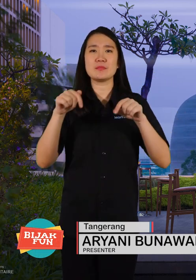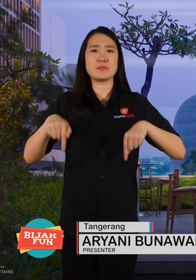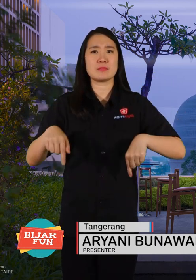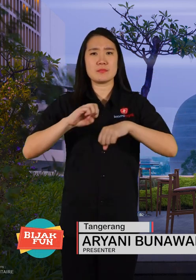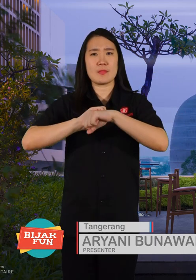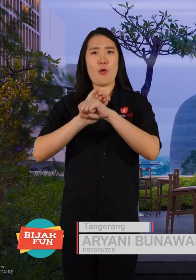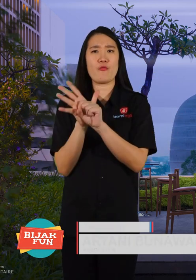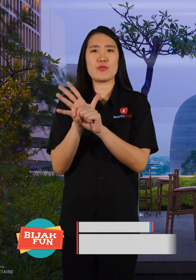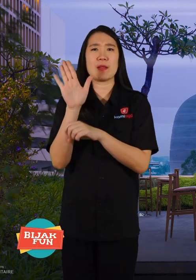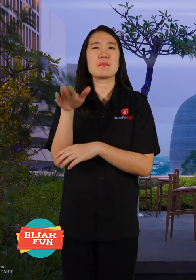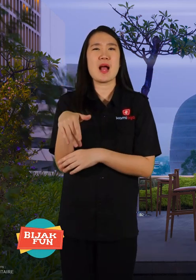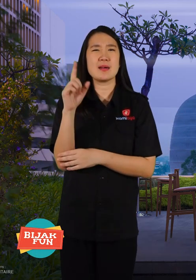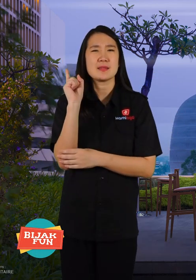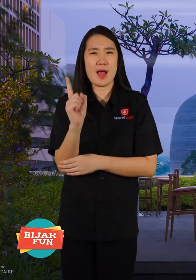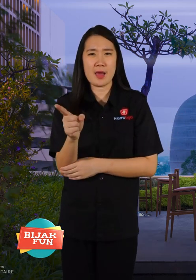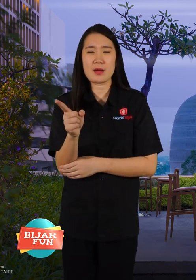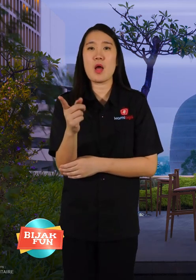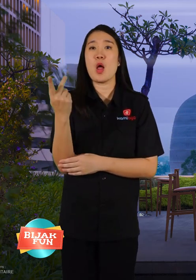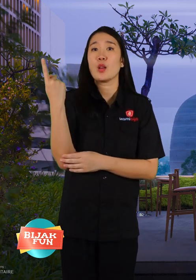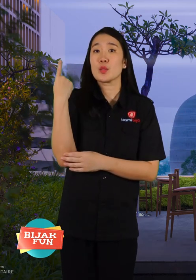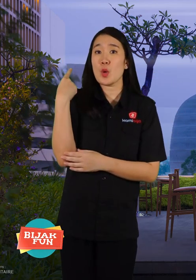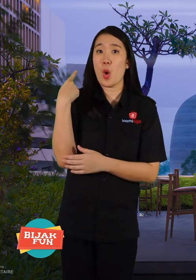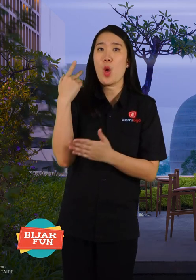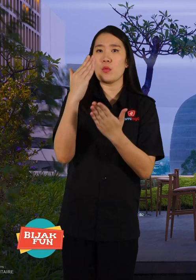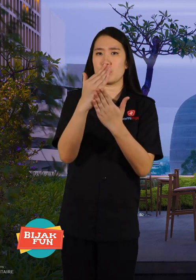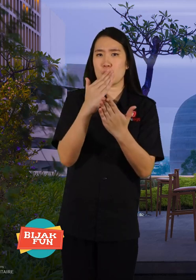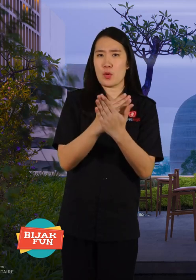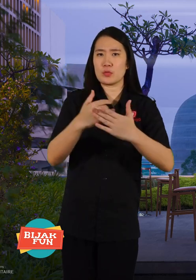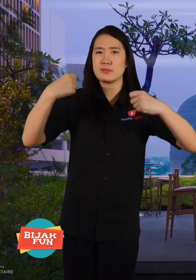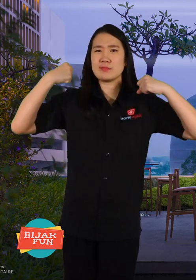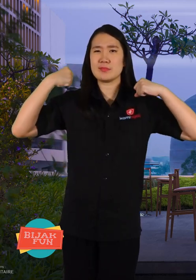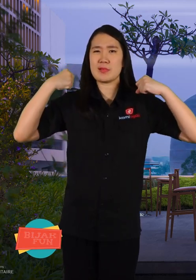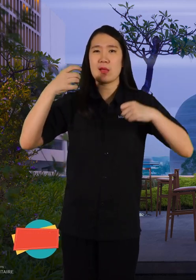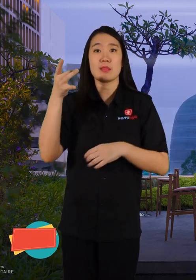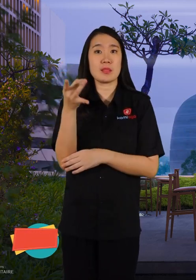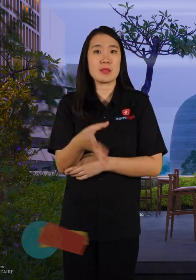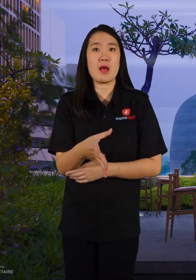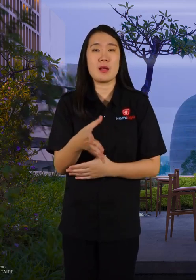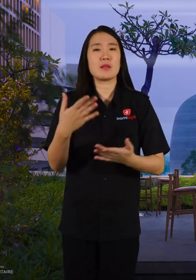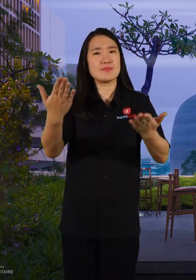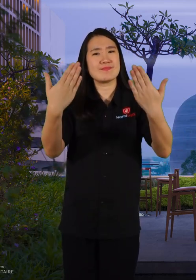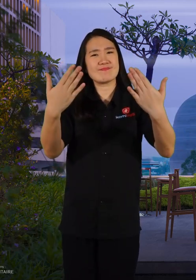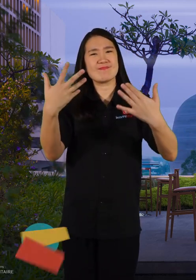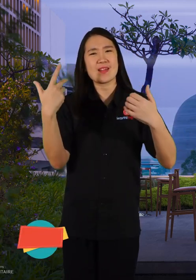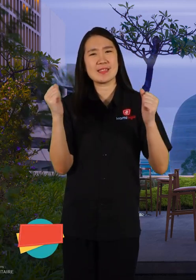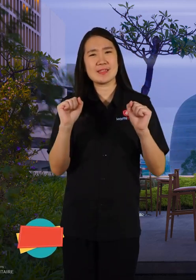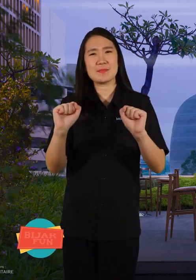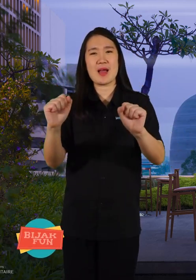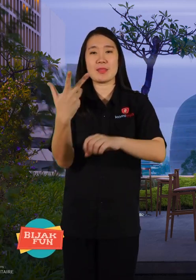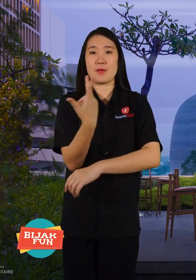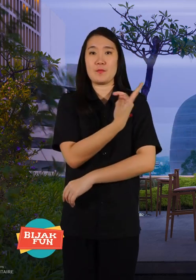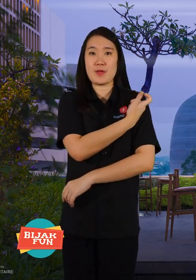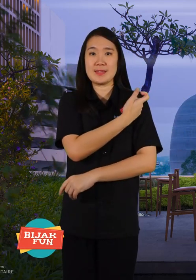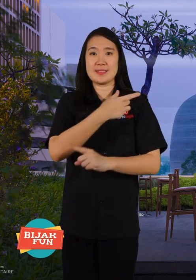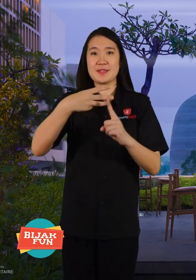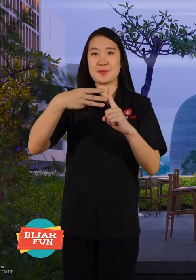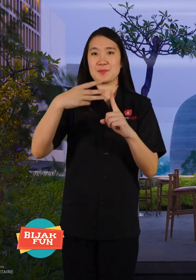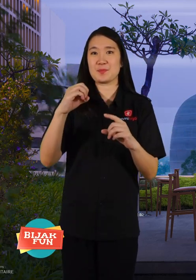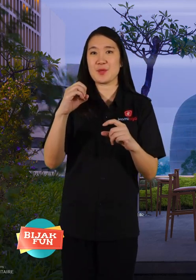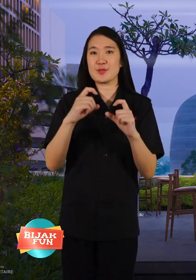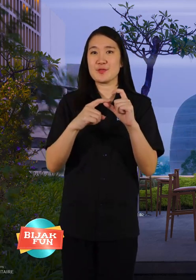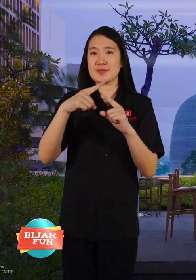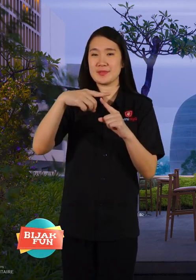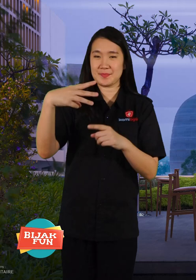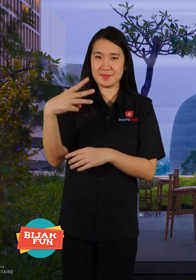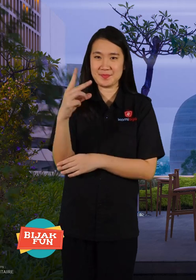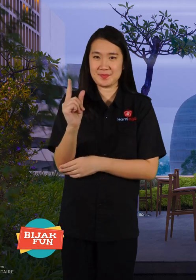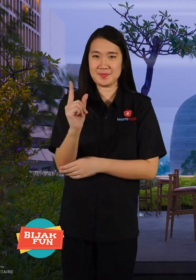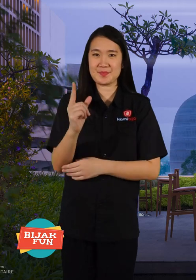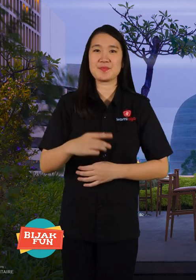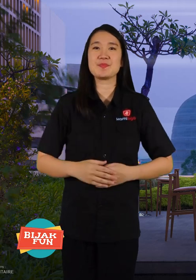Covid is still here, remember you are still abiding by the protocol health strictly and immediately get a booster vaccine.